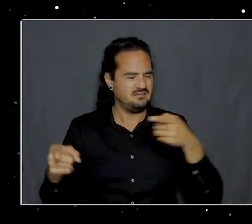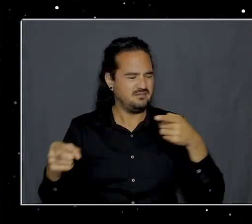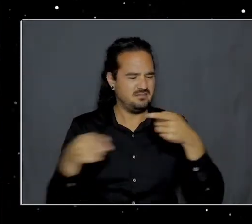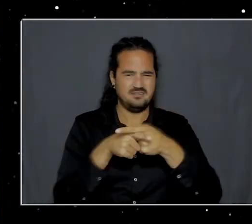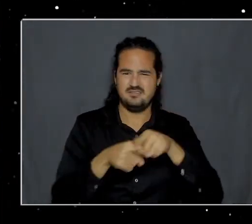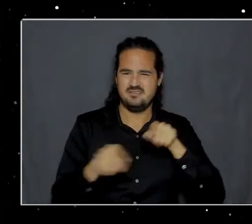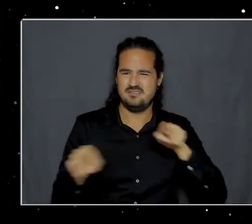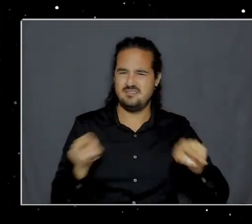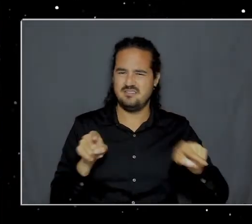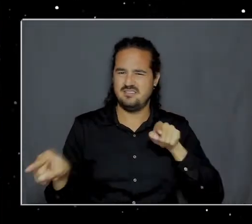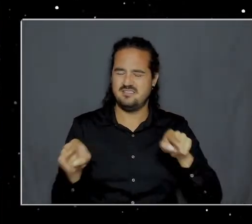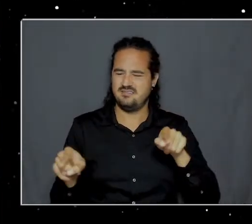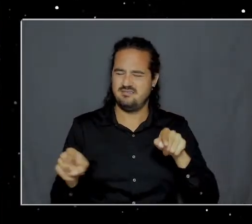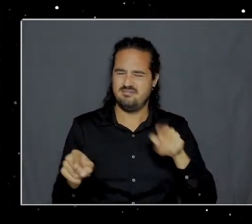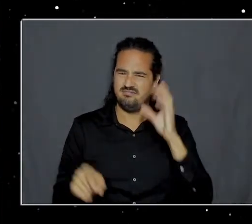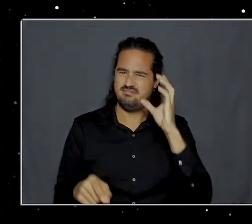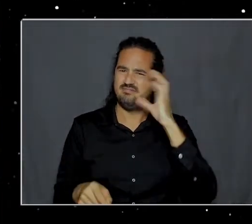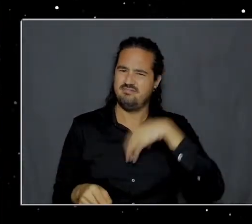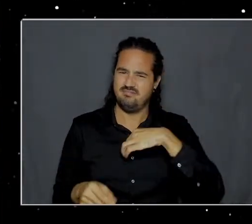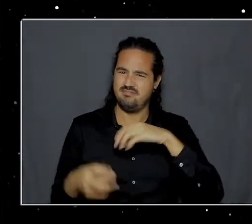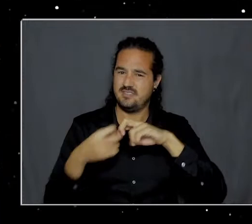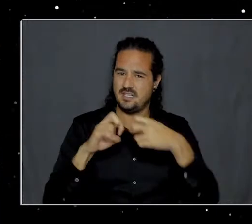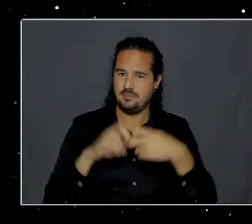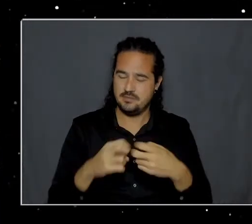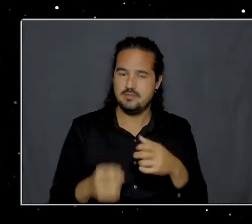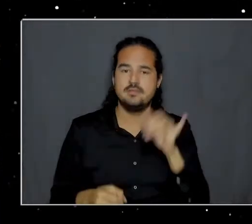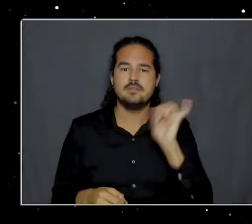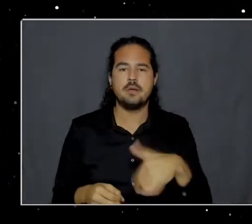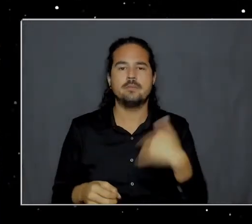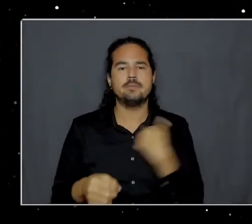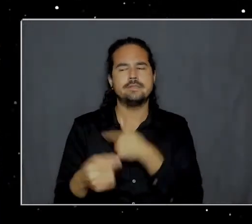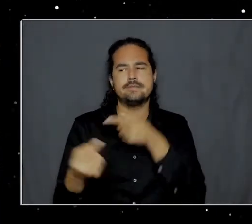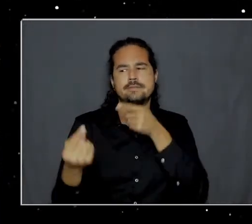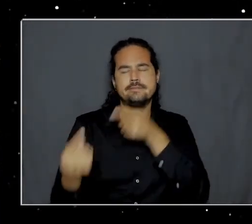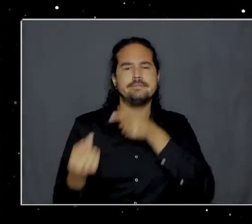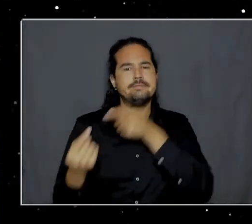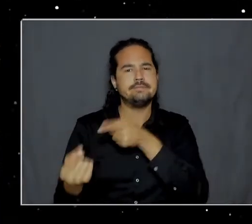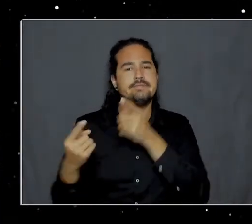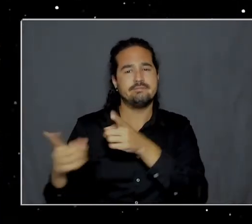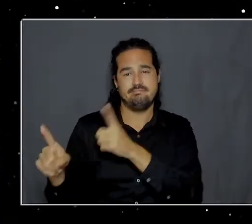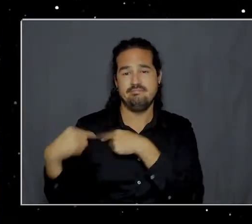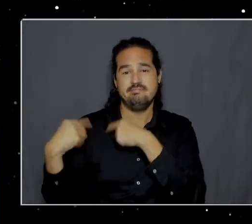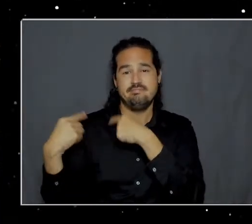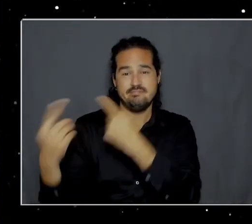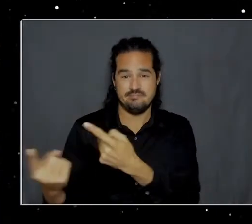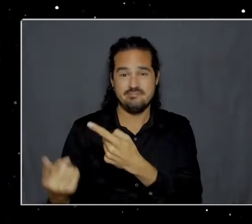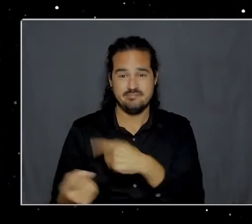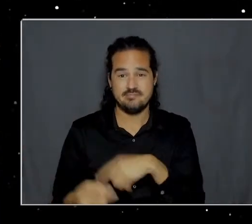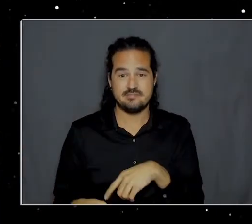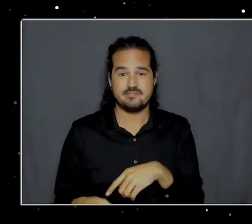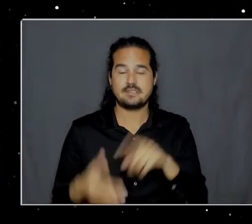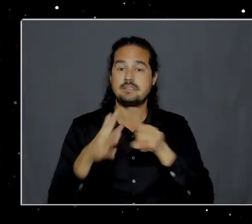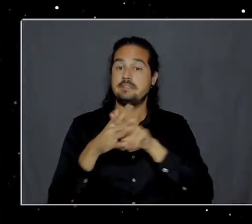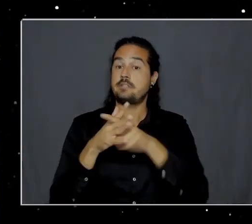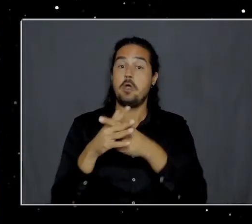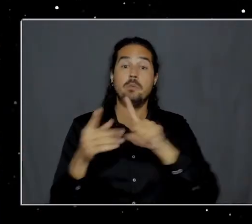HOW DO YOU ENSLAVE PEOPLE BASED ON RACE, AND AT THE SAME TIME, SAY THAT ALL PEOPLE ARE CREATED EQUAL? THAT'S THE DILEMMA. AND THAT'S THE DILEMMA THE